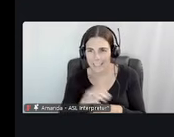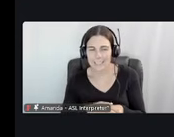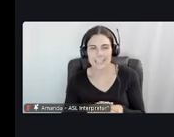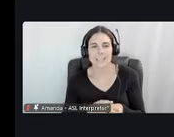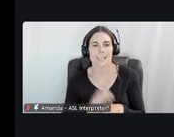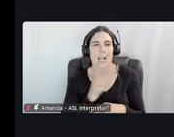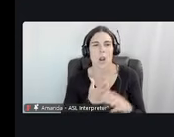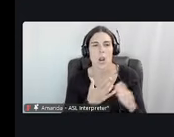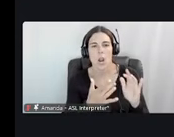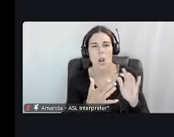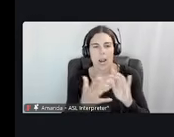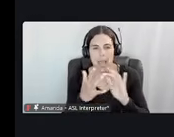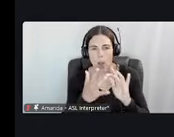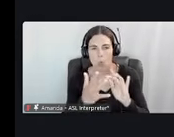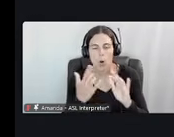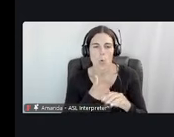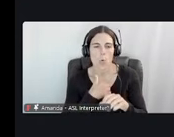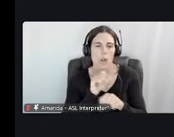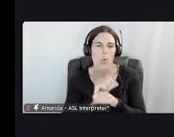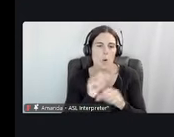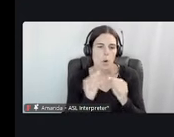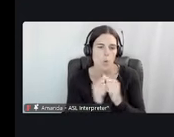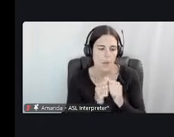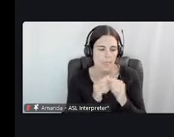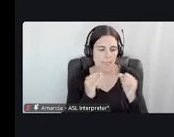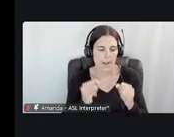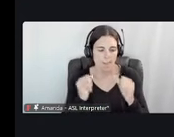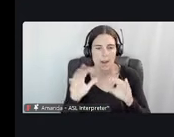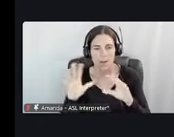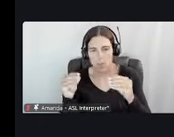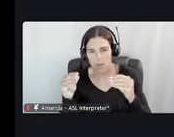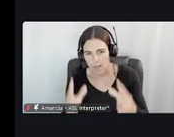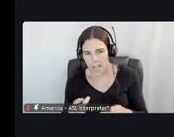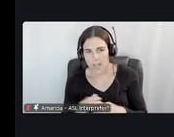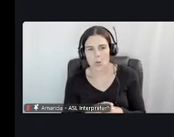we work with independent physician practices, health systems, community organizations, and